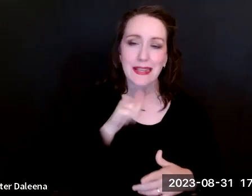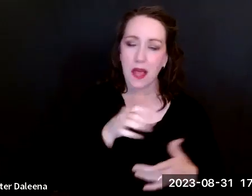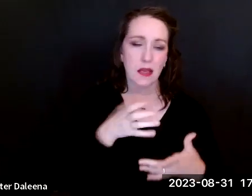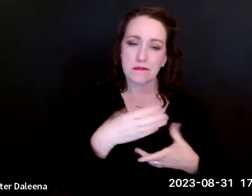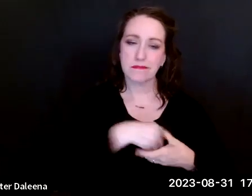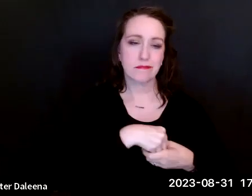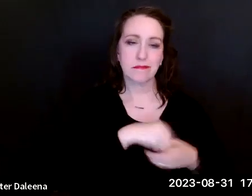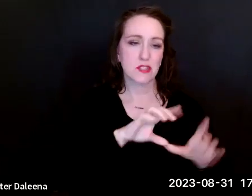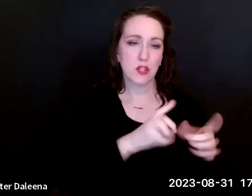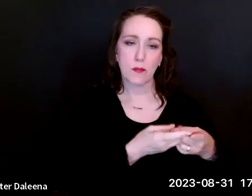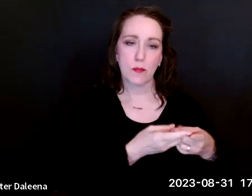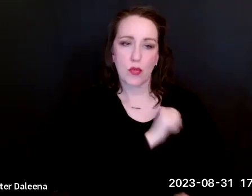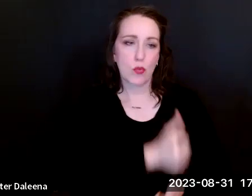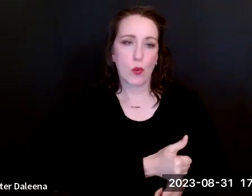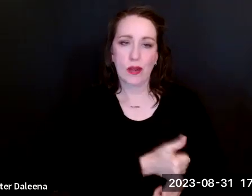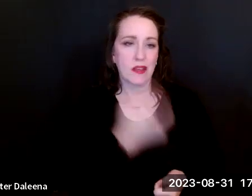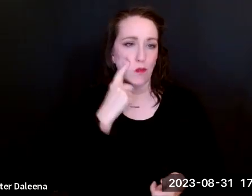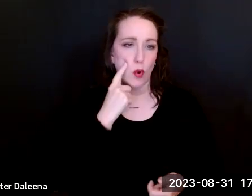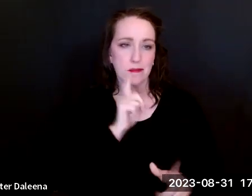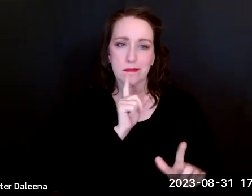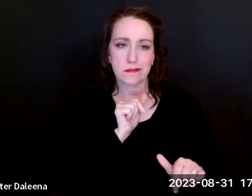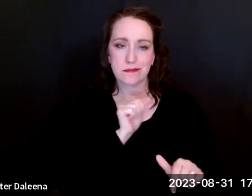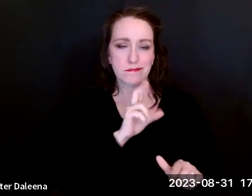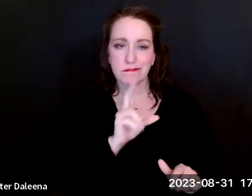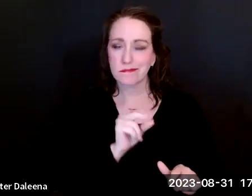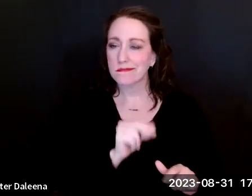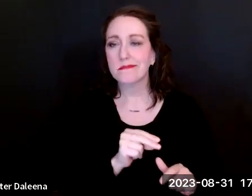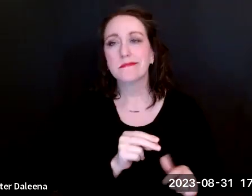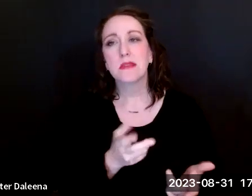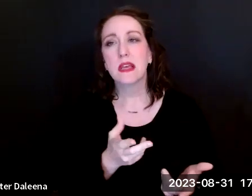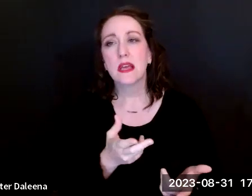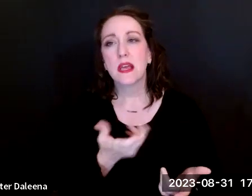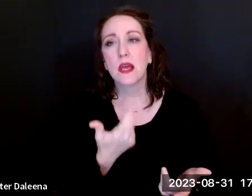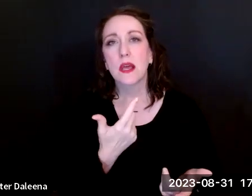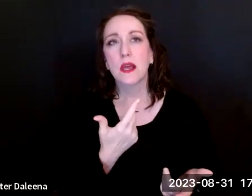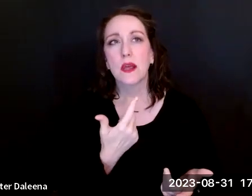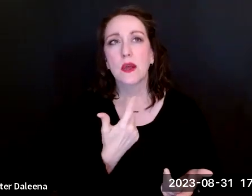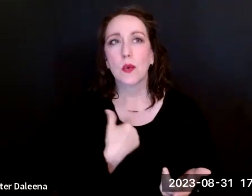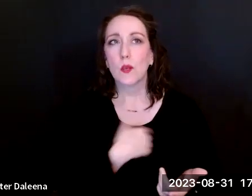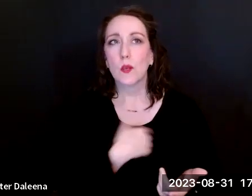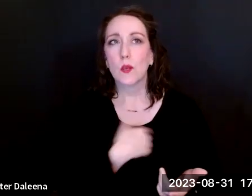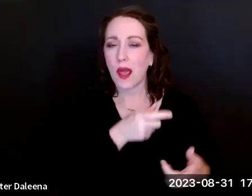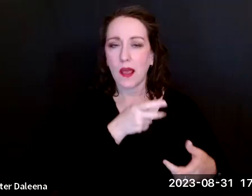the Department's authority to address um so we we um aren't necessarily dealing with that issue